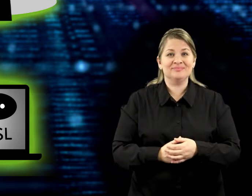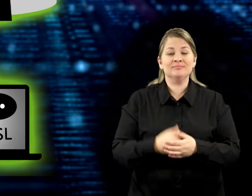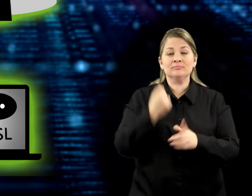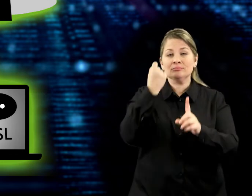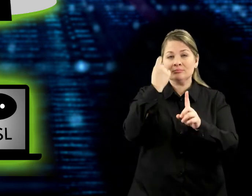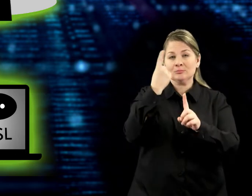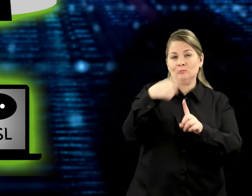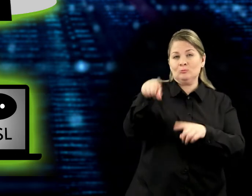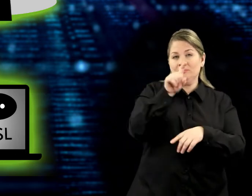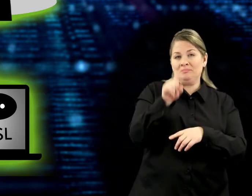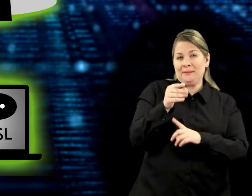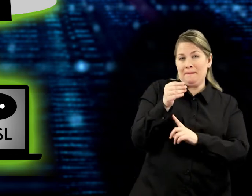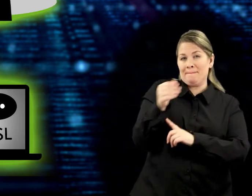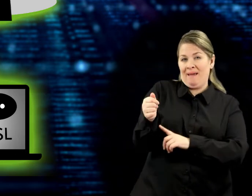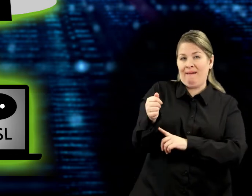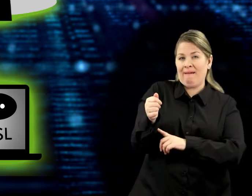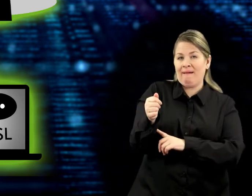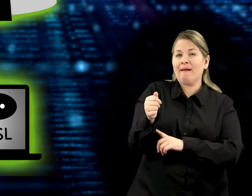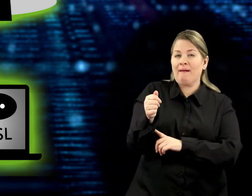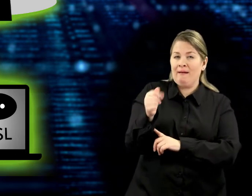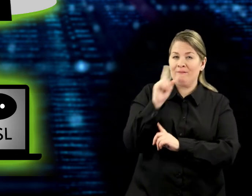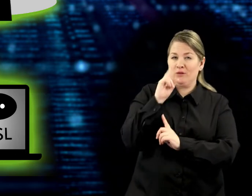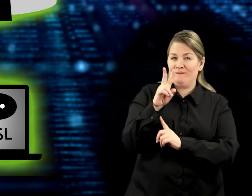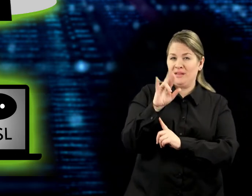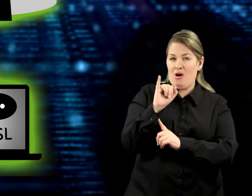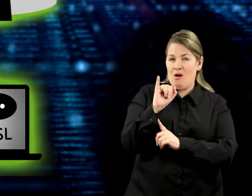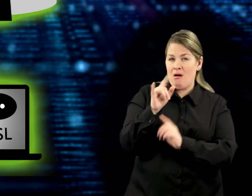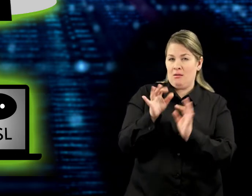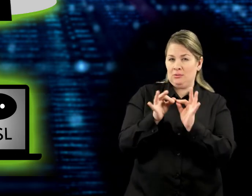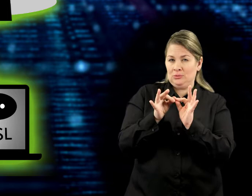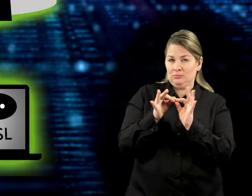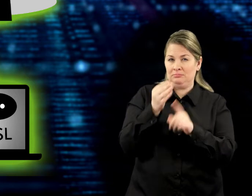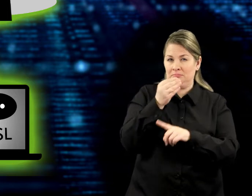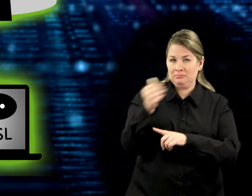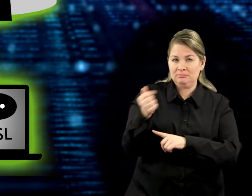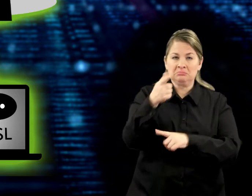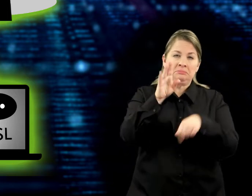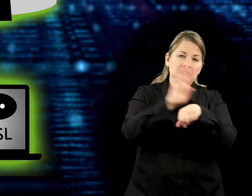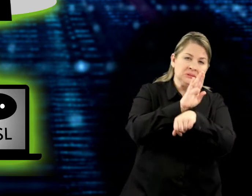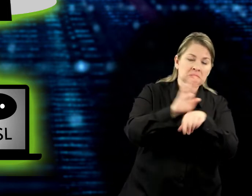Also, like an on-site interpreter, there is a fee for VRI services.